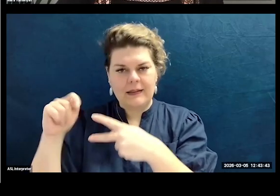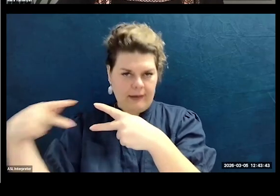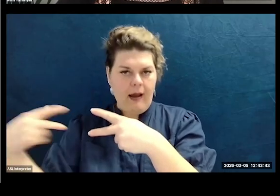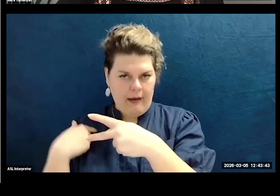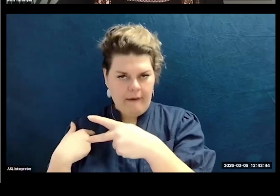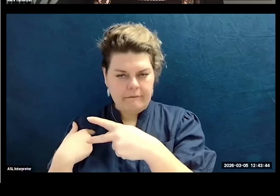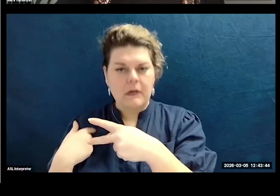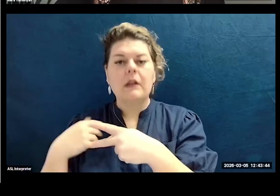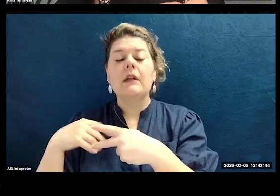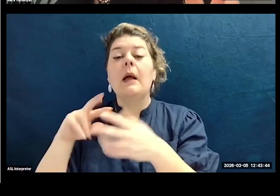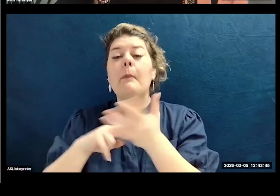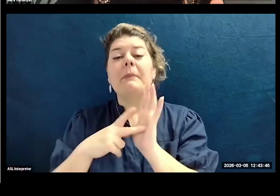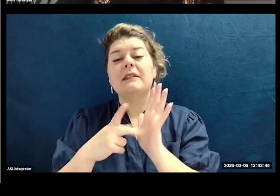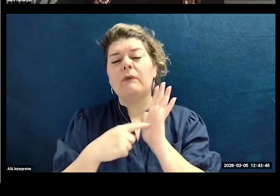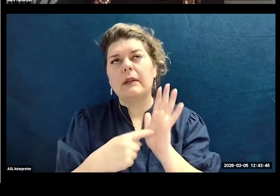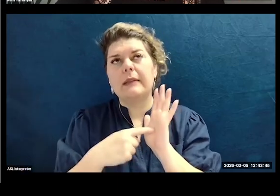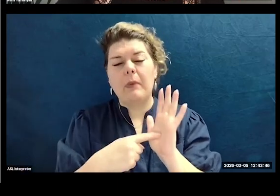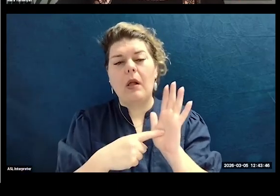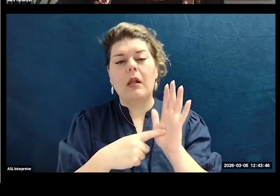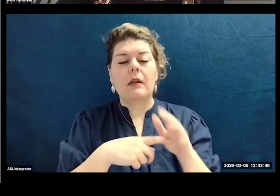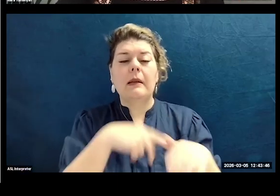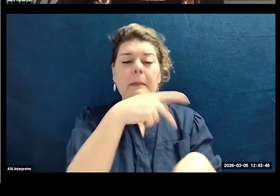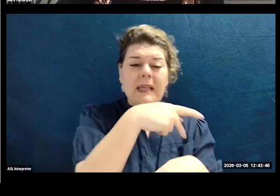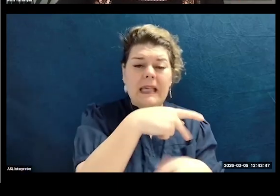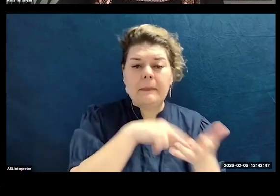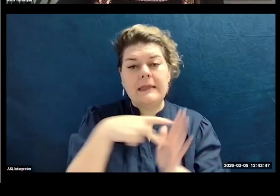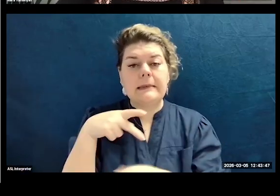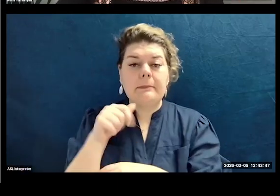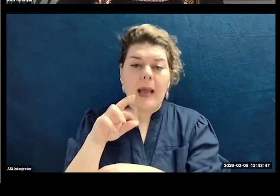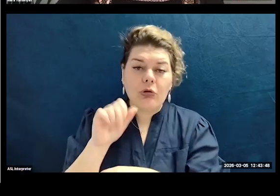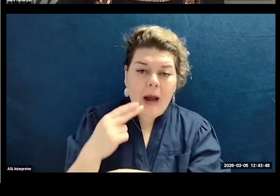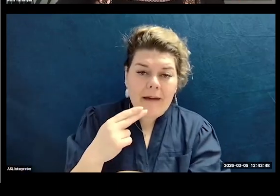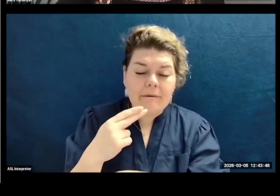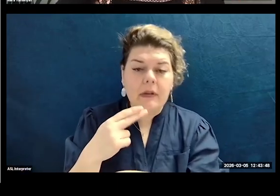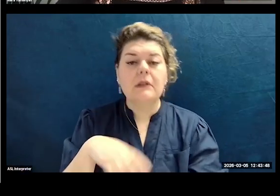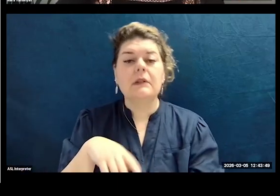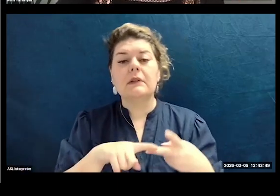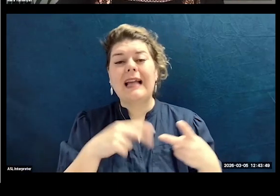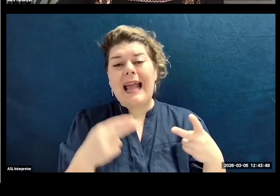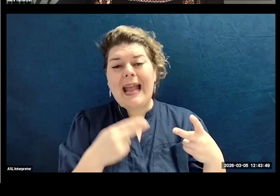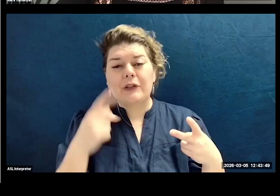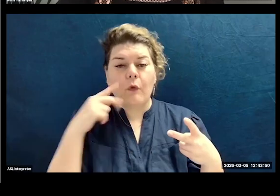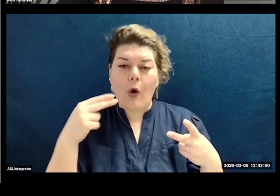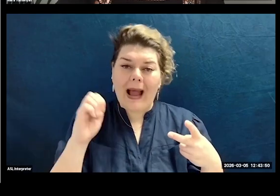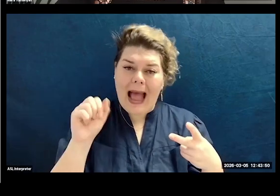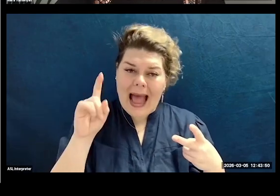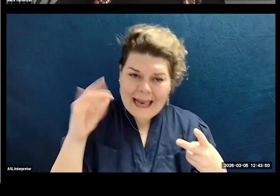For each example, P for paragraphs or body text, and H for headings.